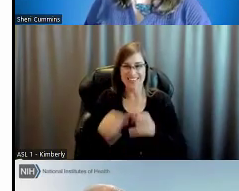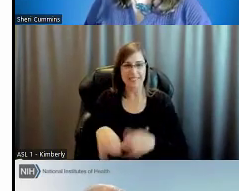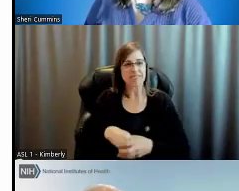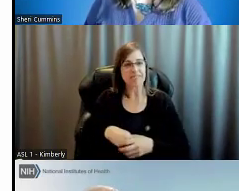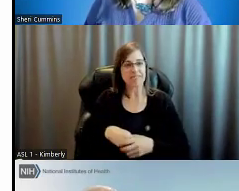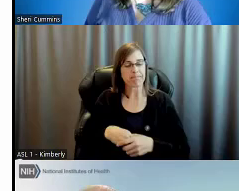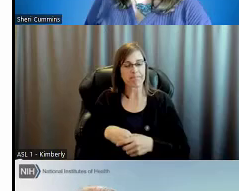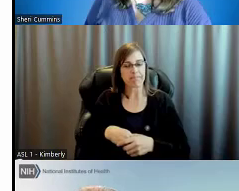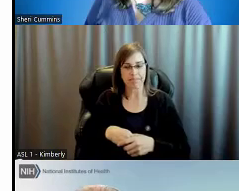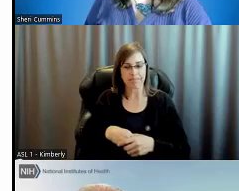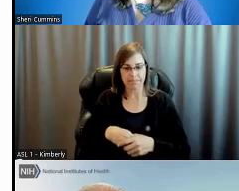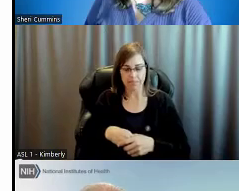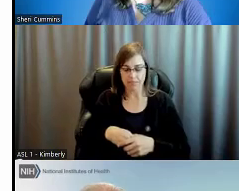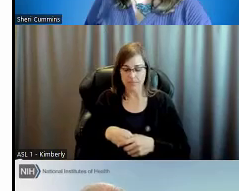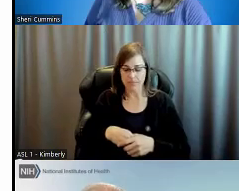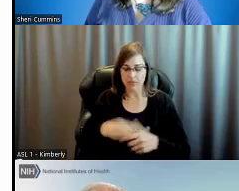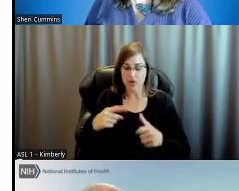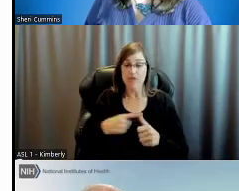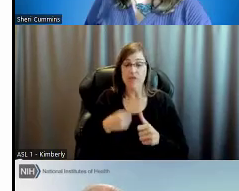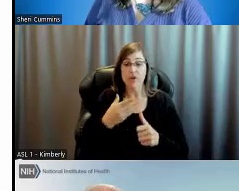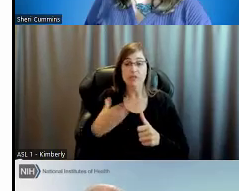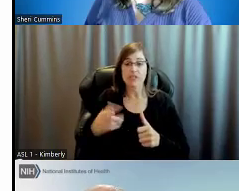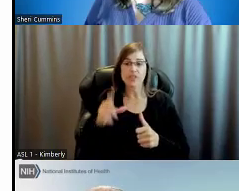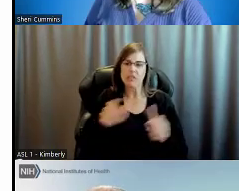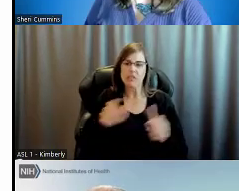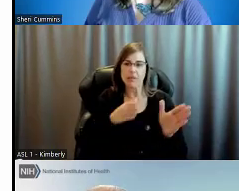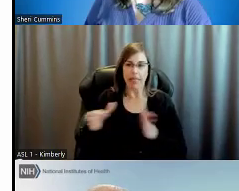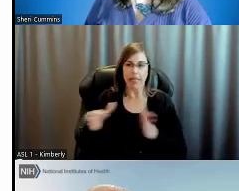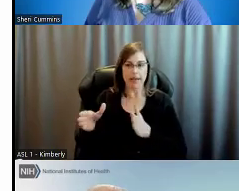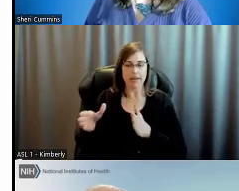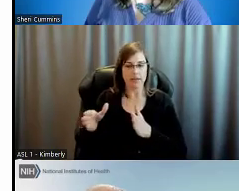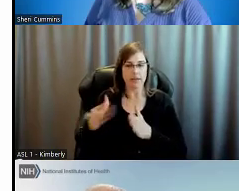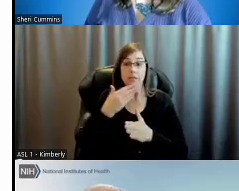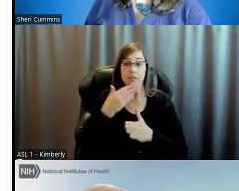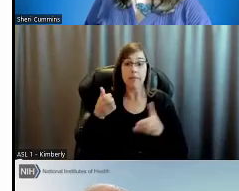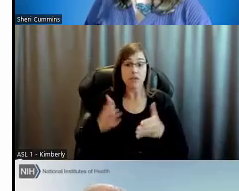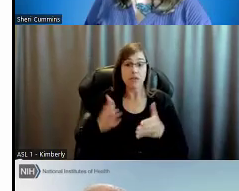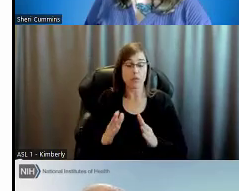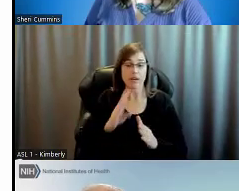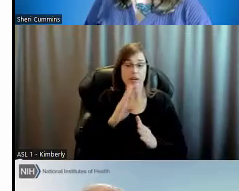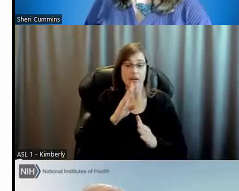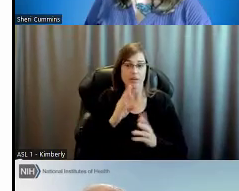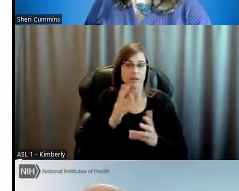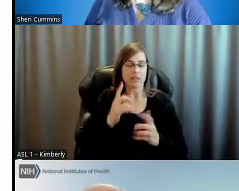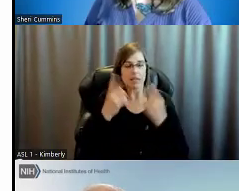So the first thing you do is, you need to plan, and the best way to think about this is to,